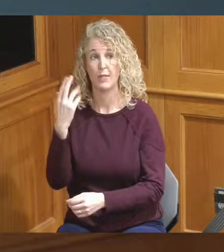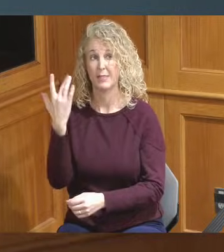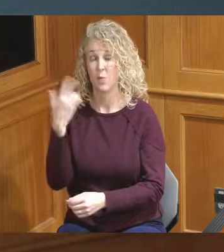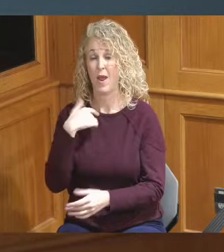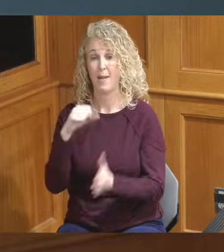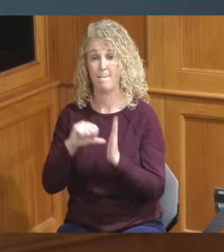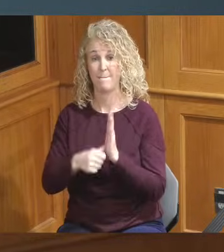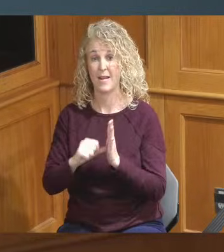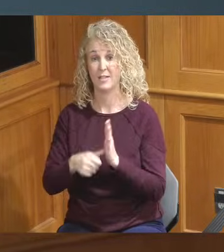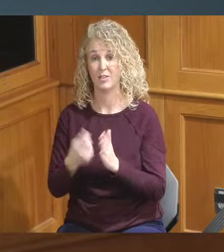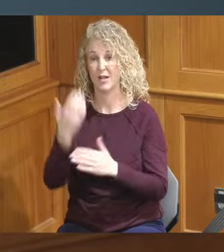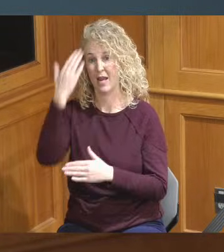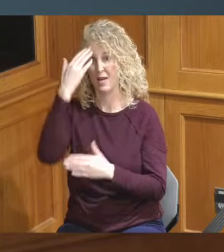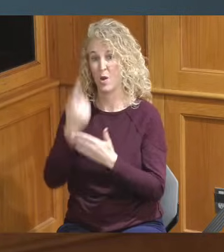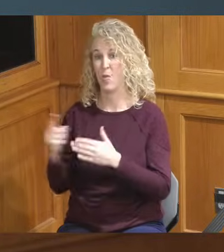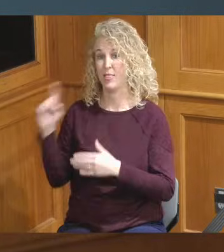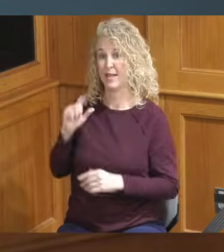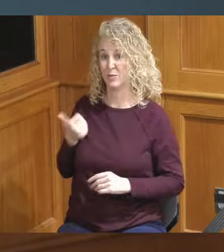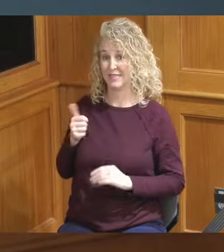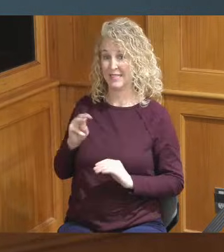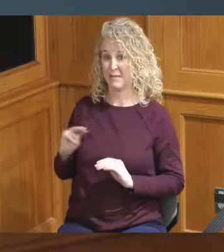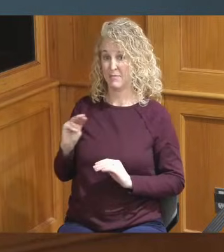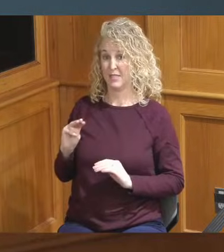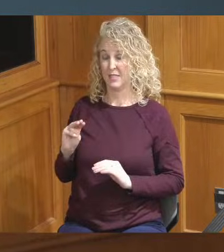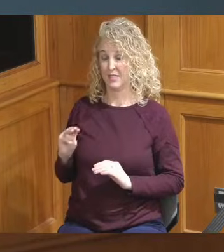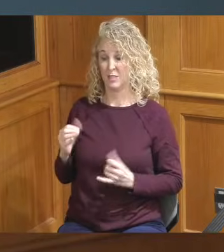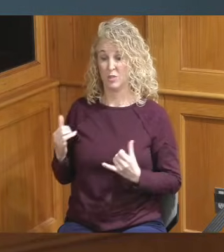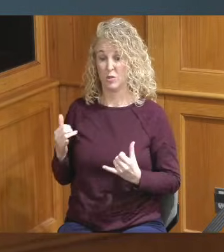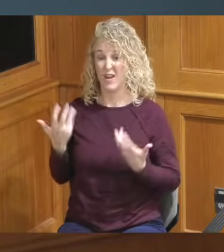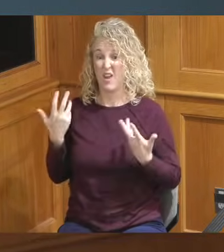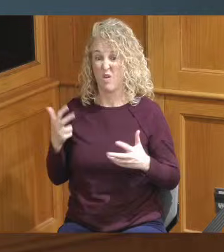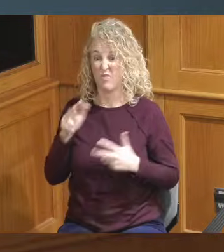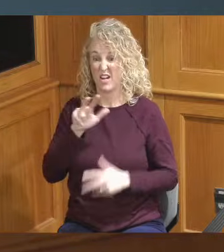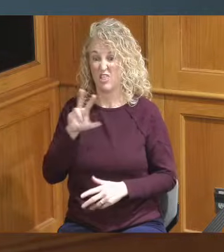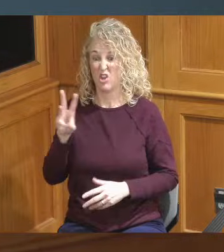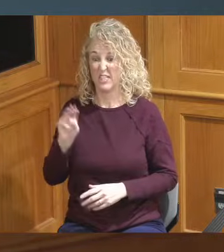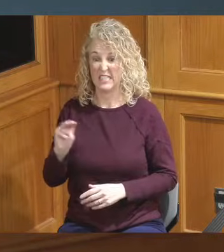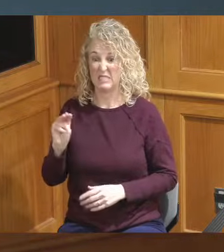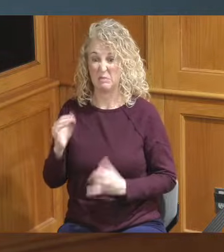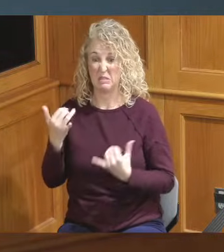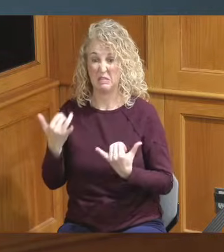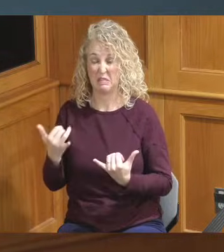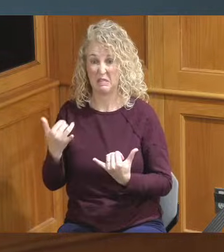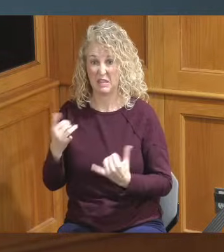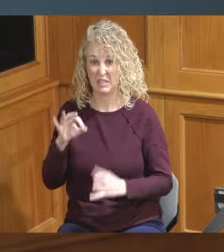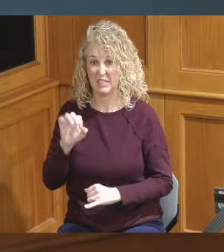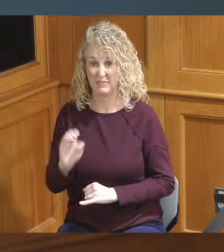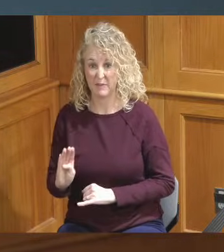up is last week it was 10 million. So, we're up to 36 million now. And this is just February. And